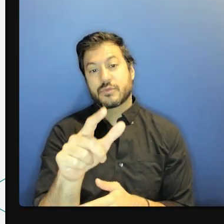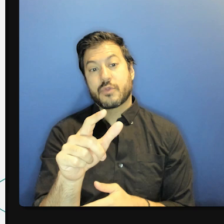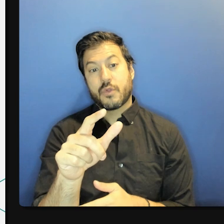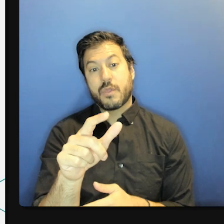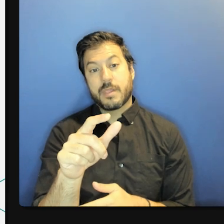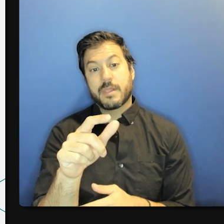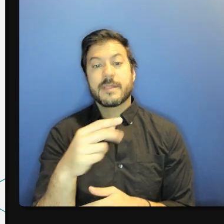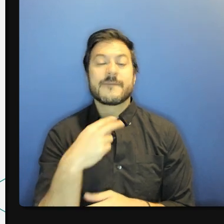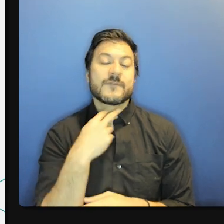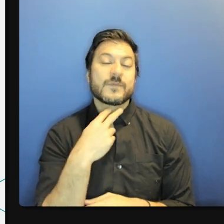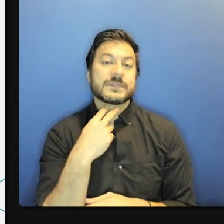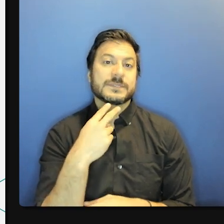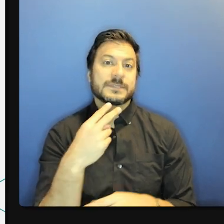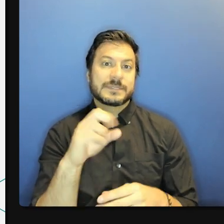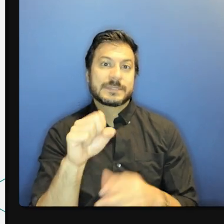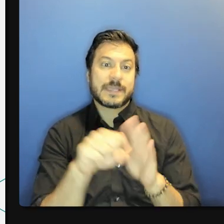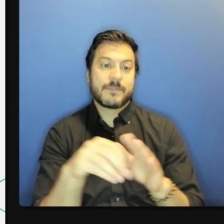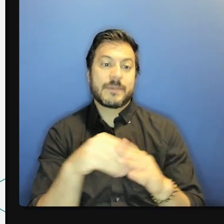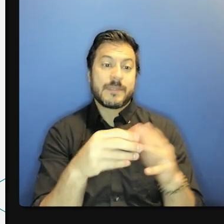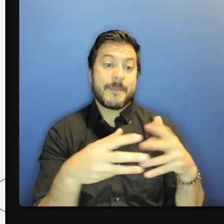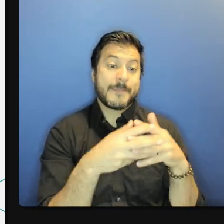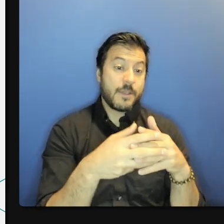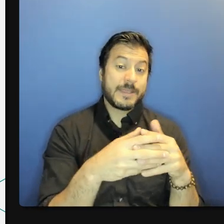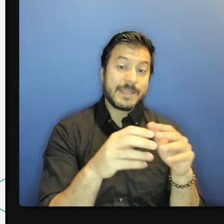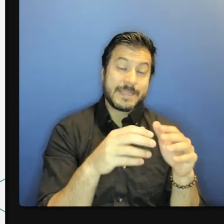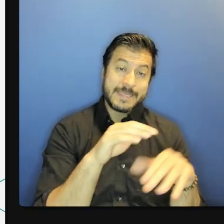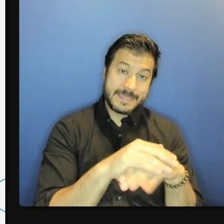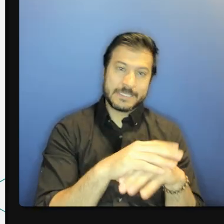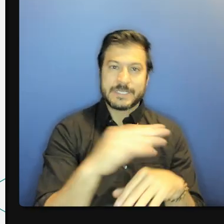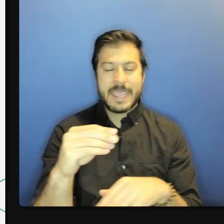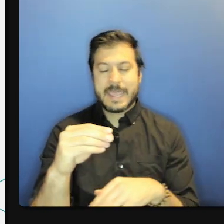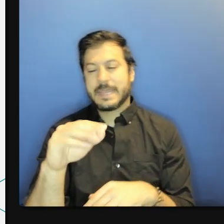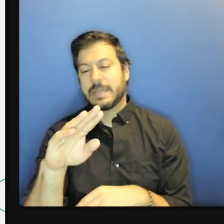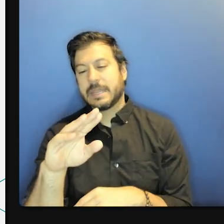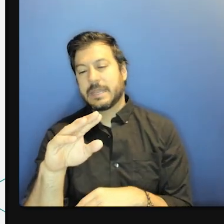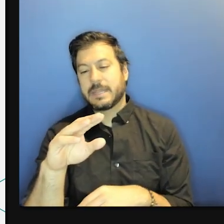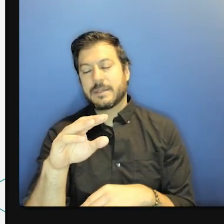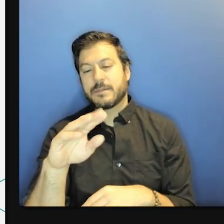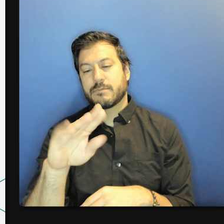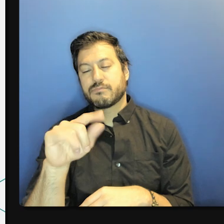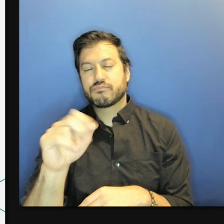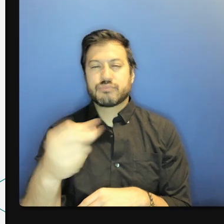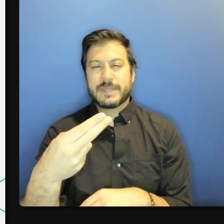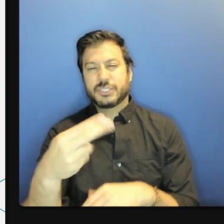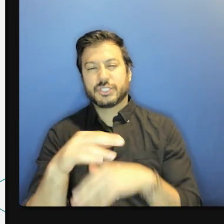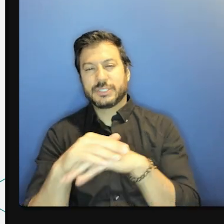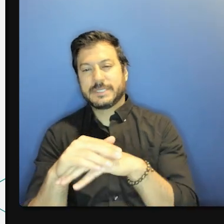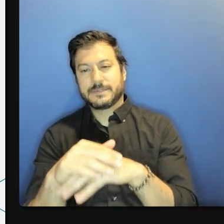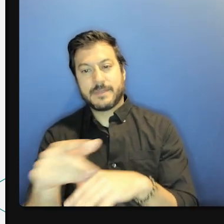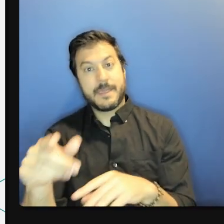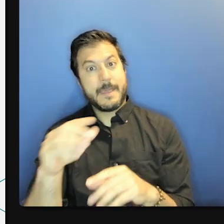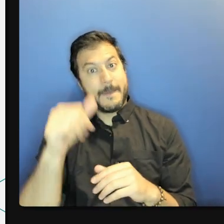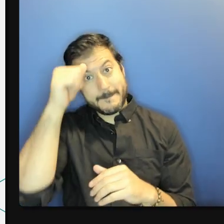in American English and British English. The first sample I want to show you is a male from Great Britain, speaking English.